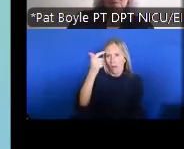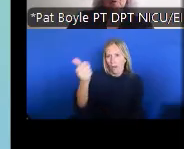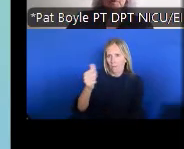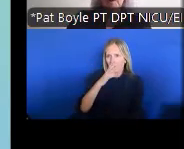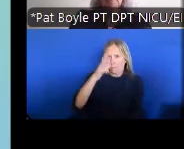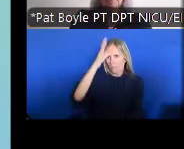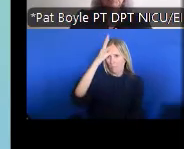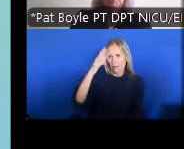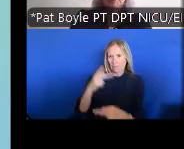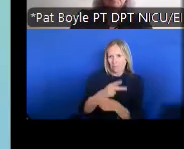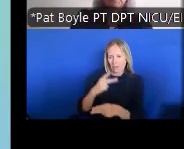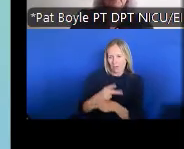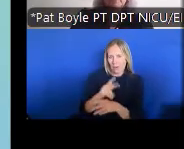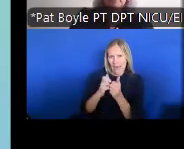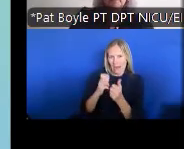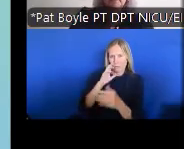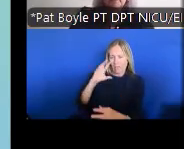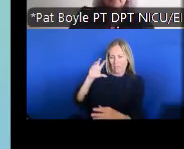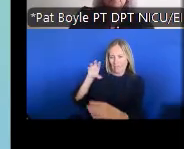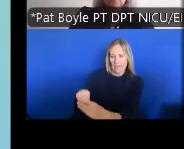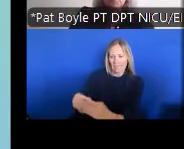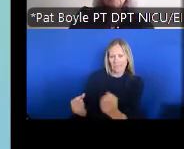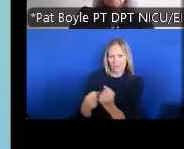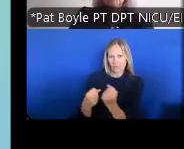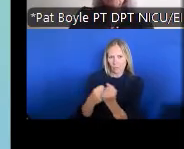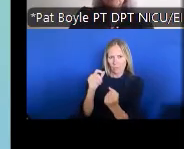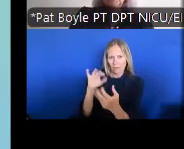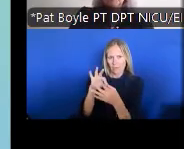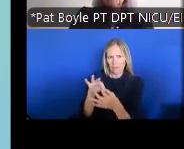support that relationship. Dr. Brazelton wrote a book,